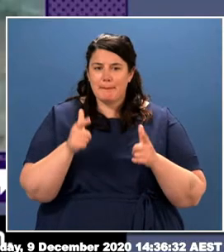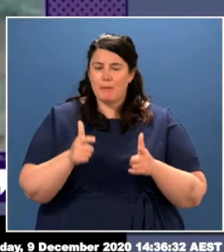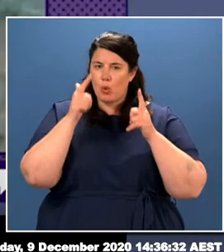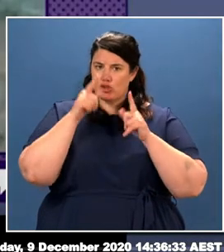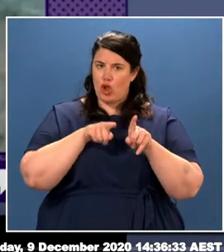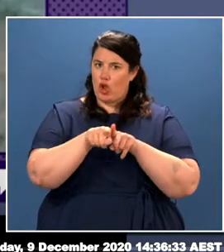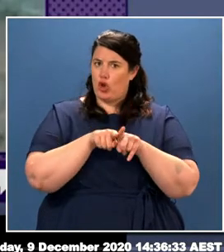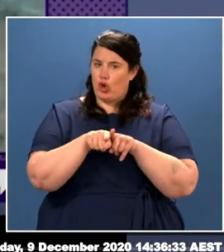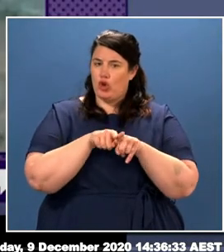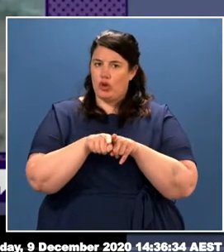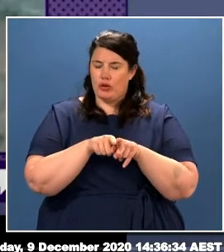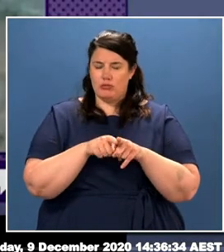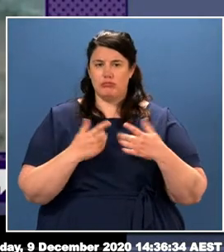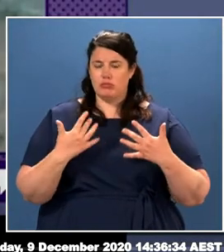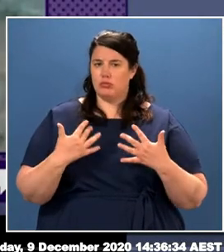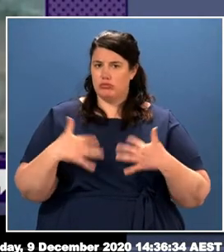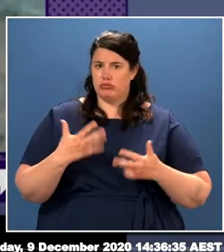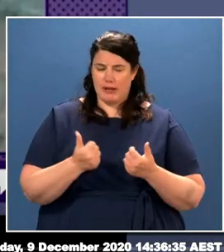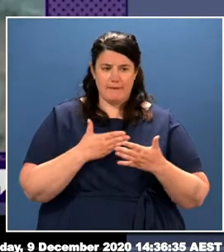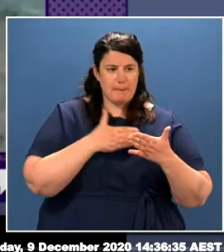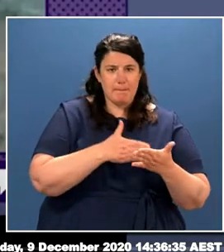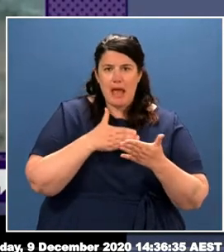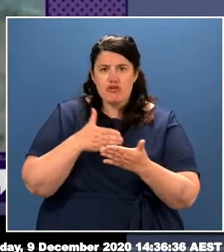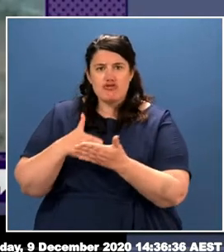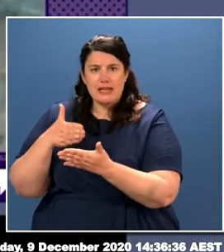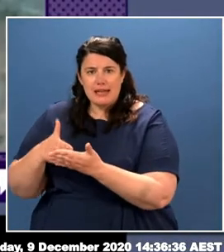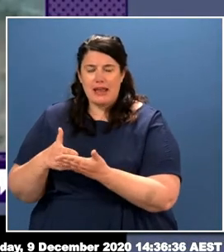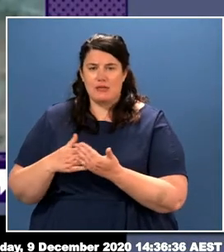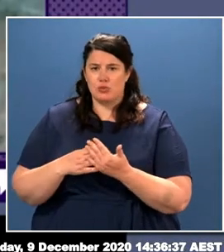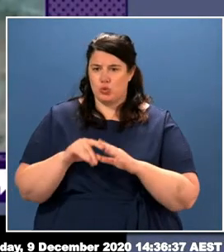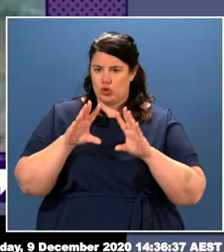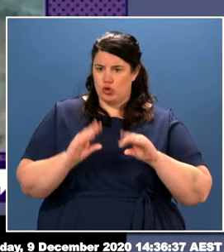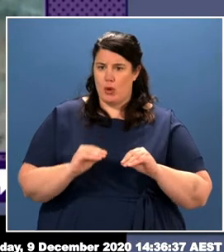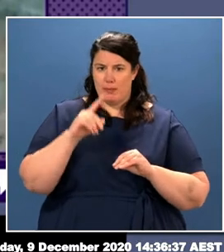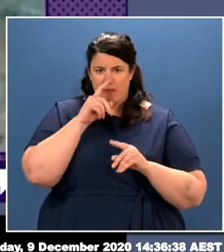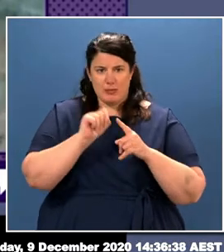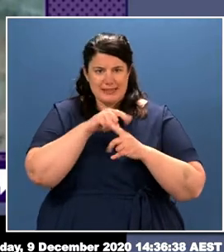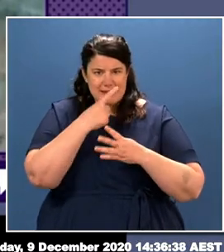how many barriers already exist that are stopping people with disabilities from being able